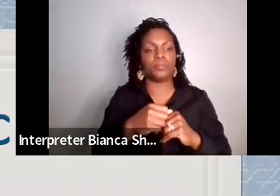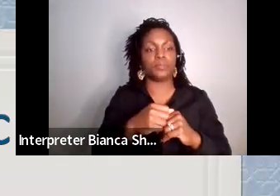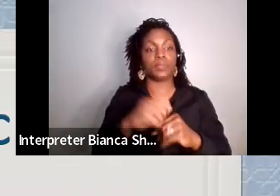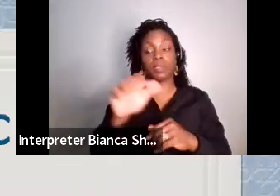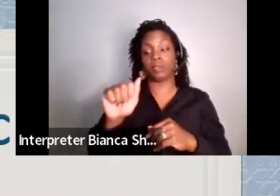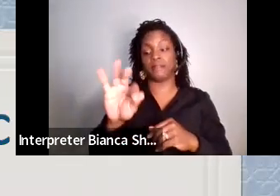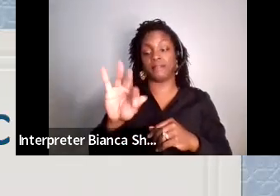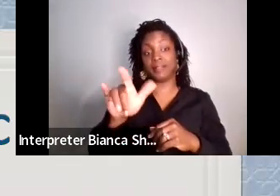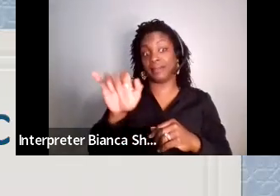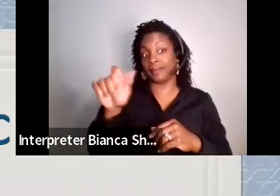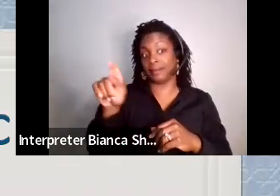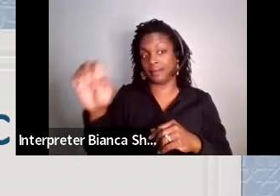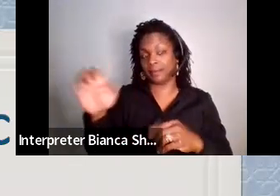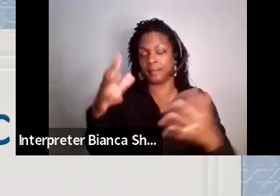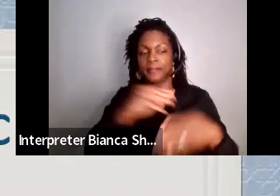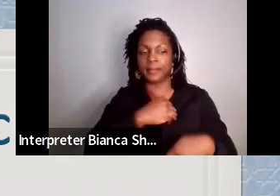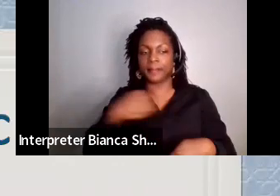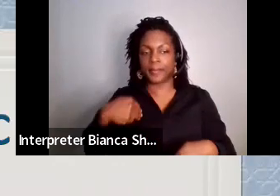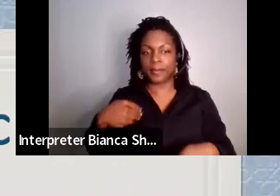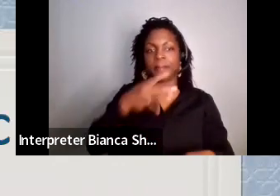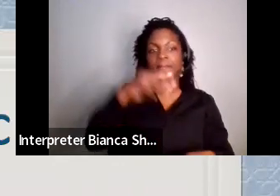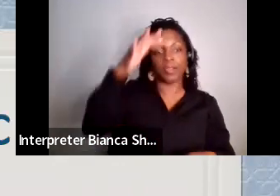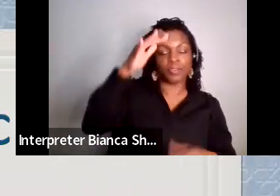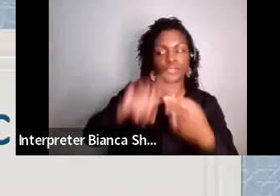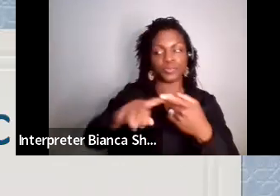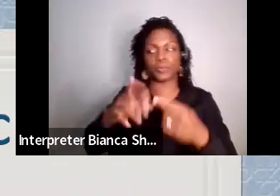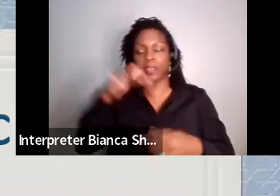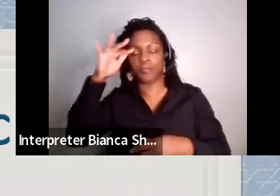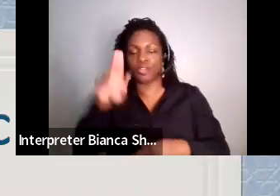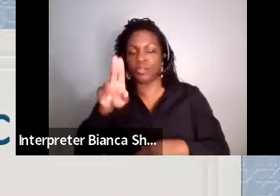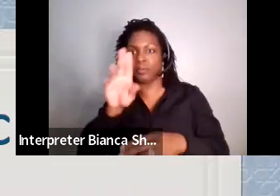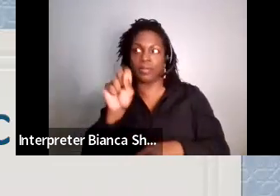To parent U.S.A., we have access to the nationwide network.